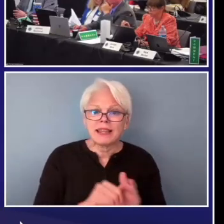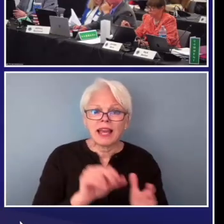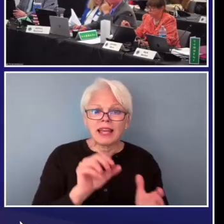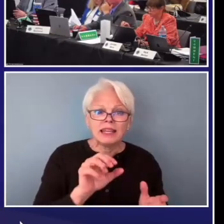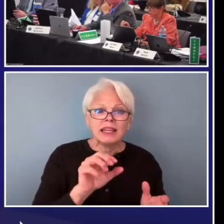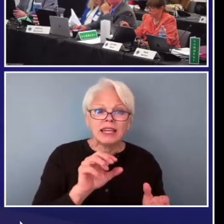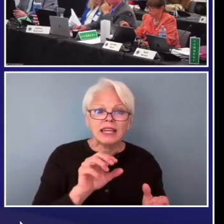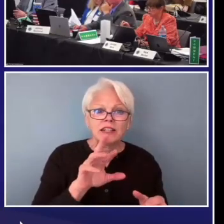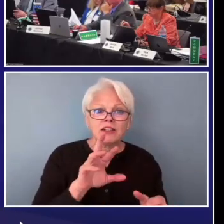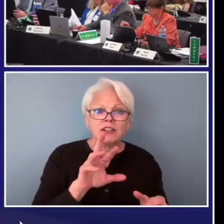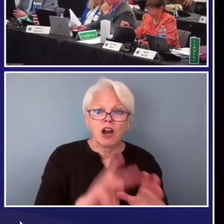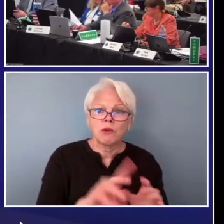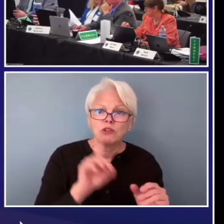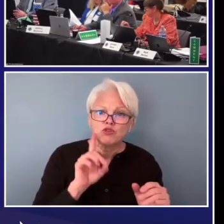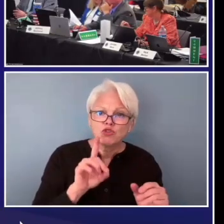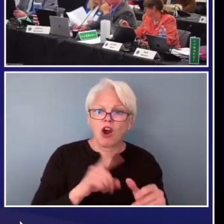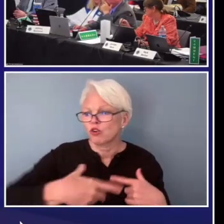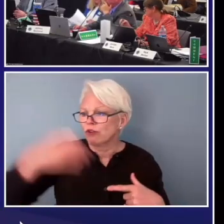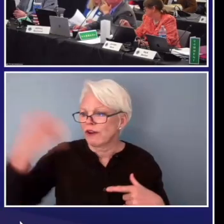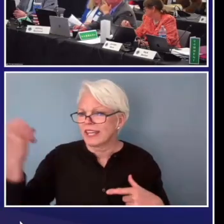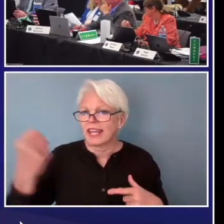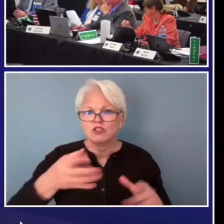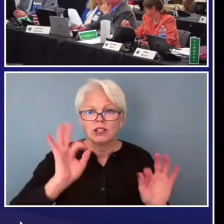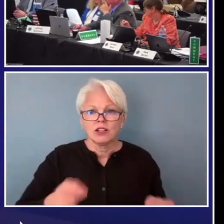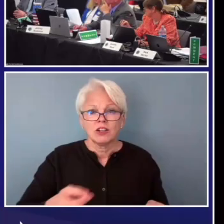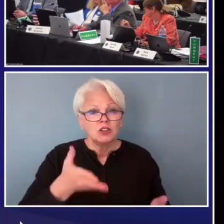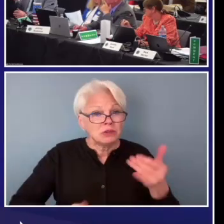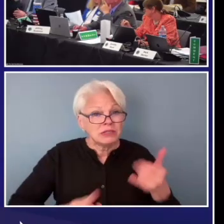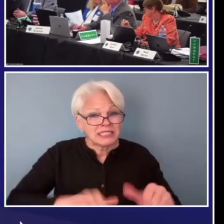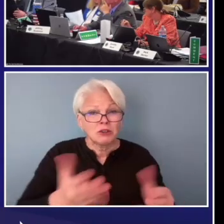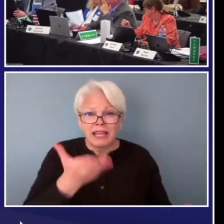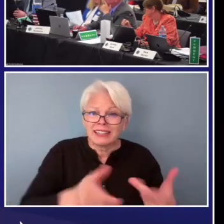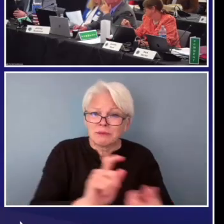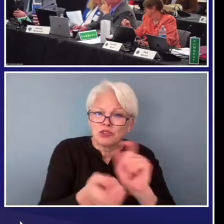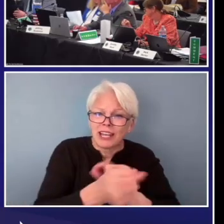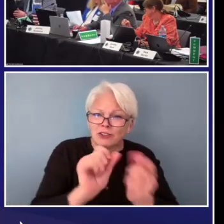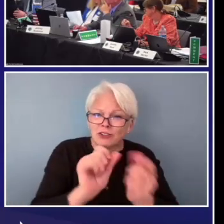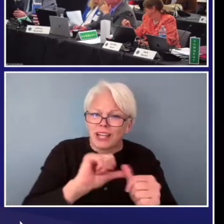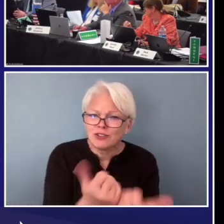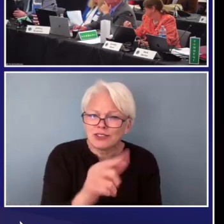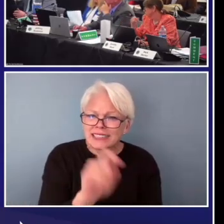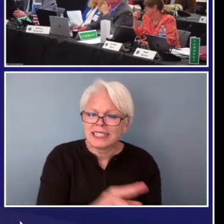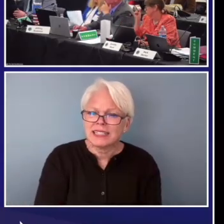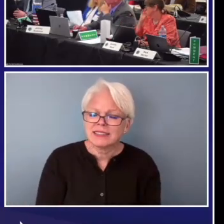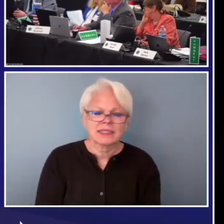termination, you still might let them change agencies? Like I wasn't following what was meant there,